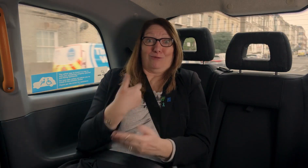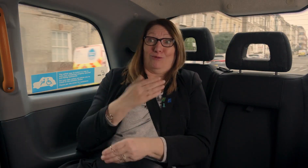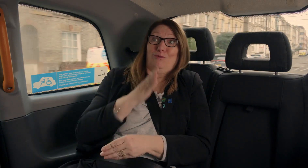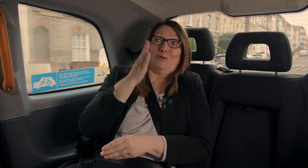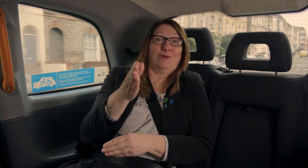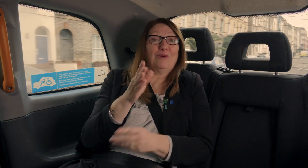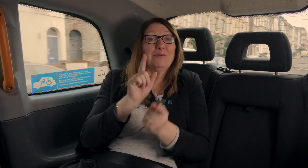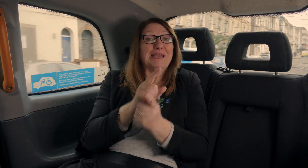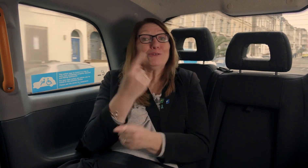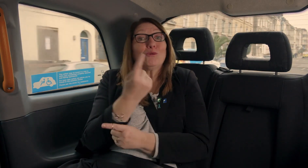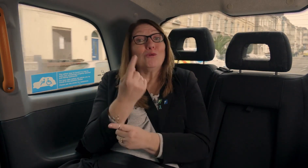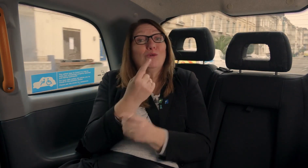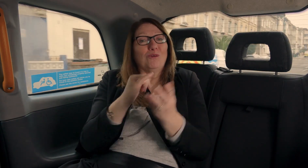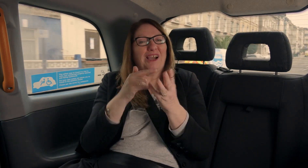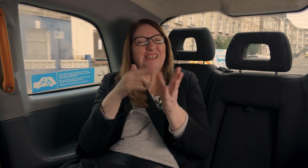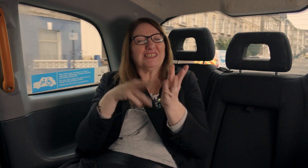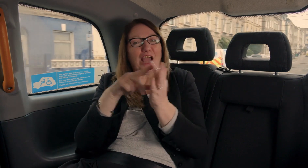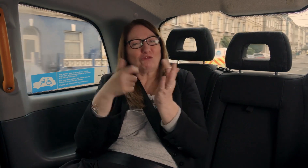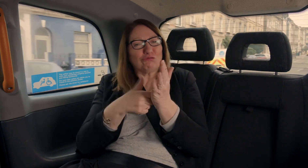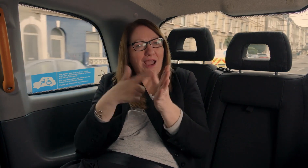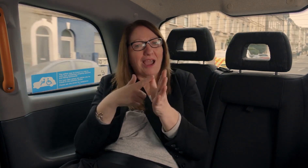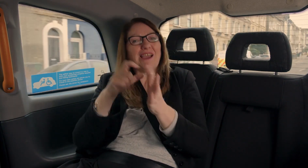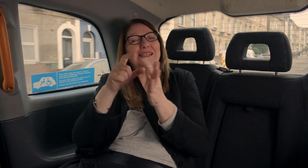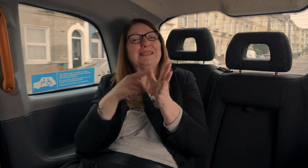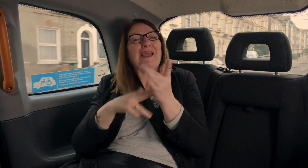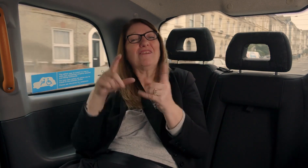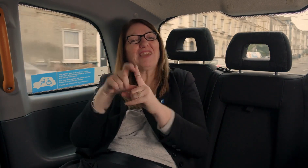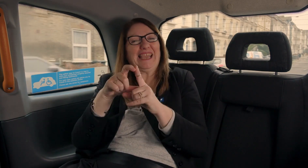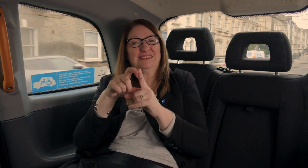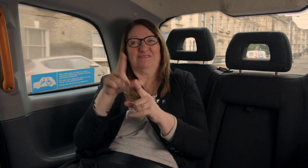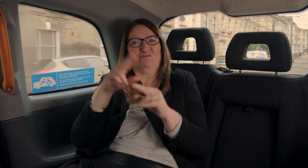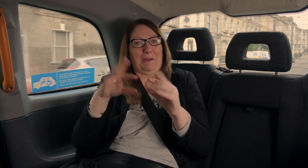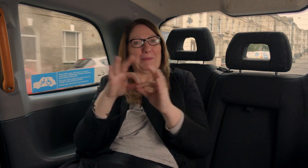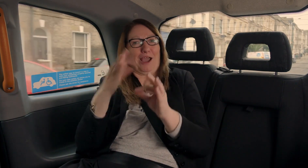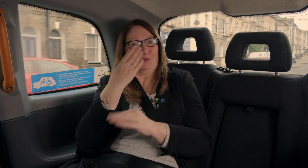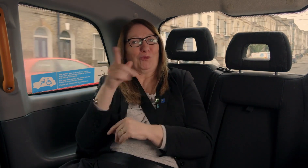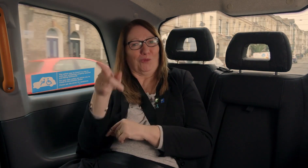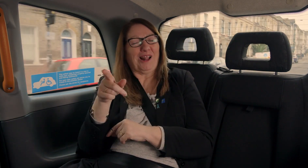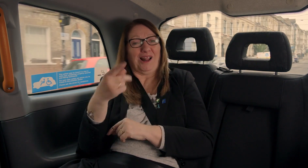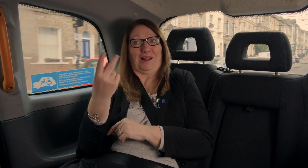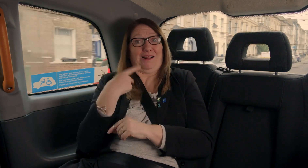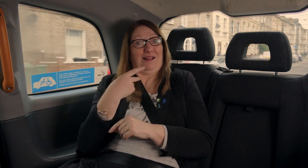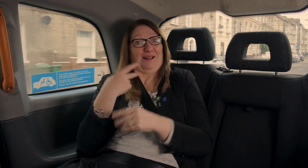I'm now on my way to meet Sandra David from Frank Barnes School.